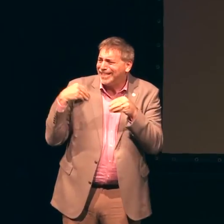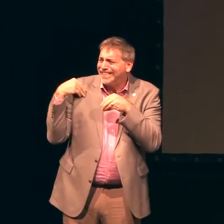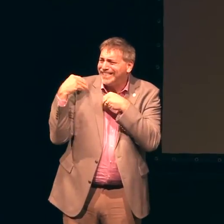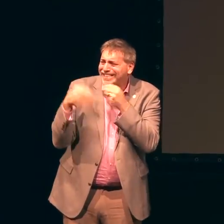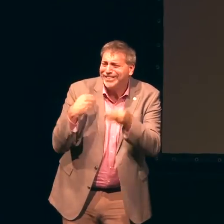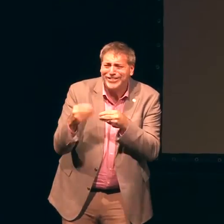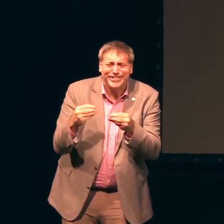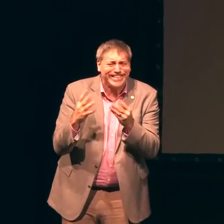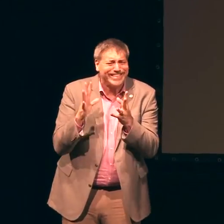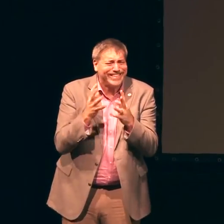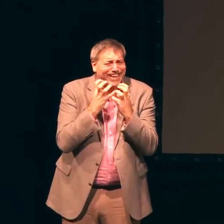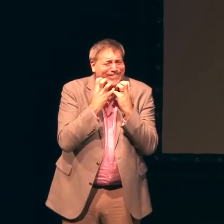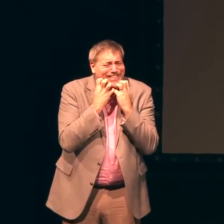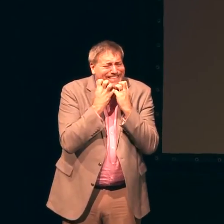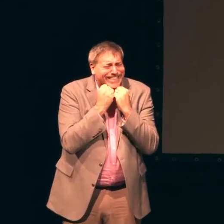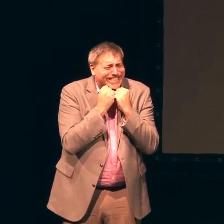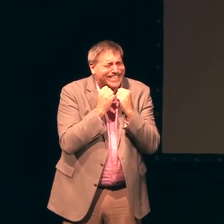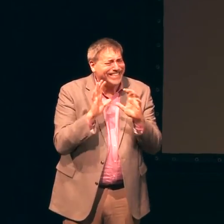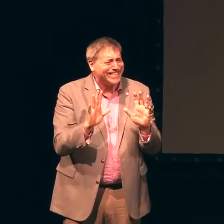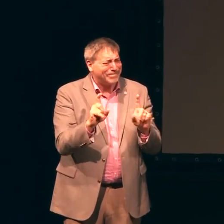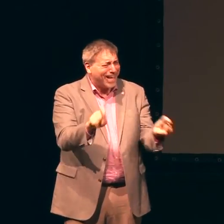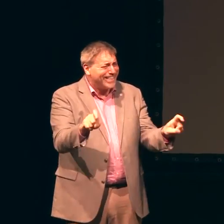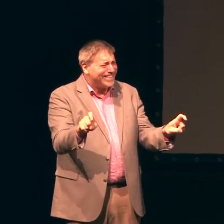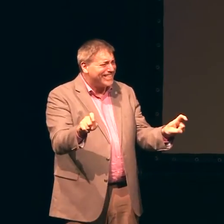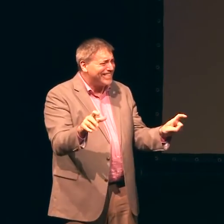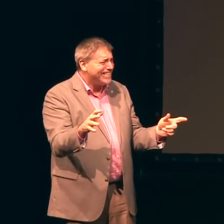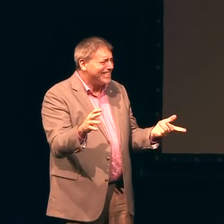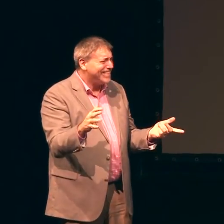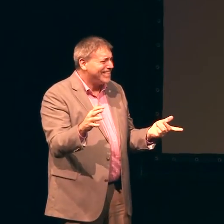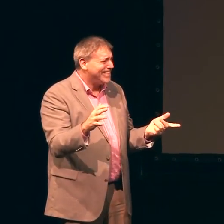our language, our history, we need to cherish it.